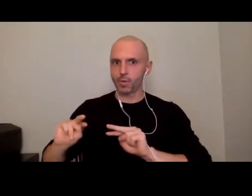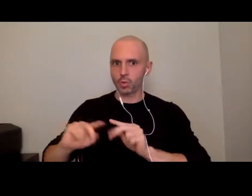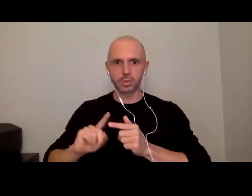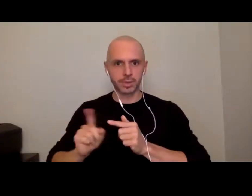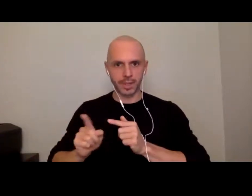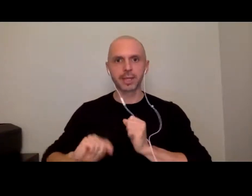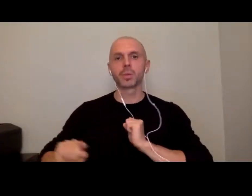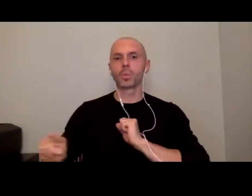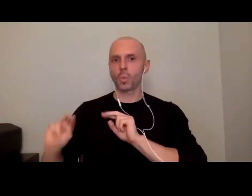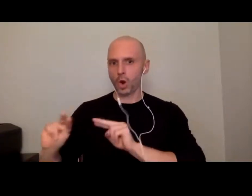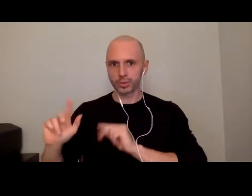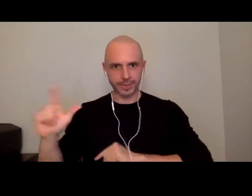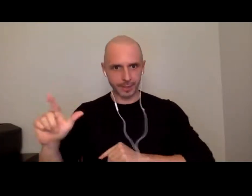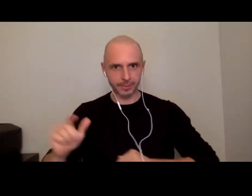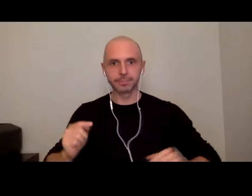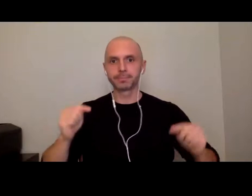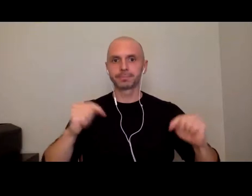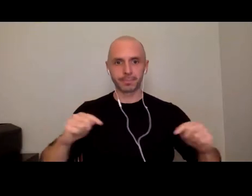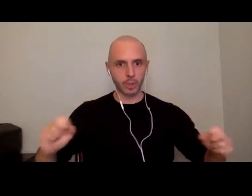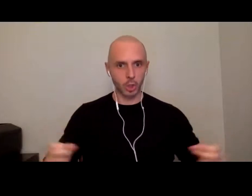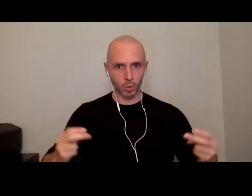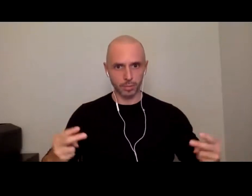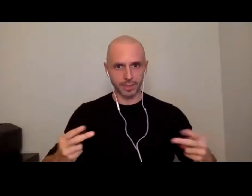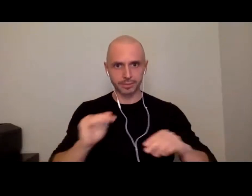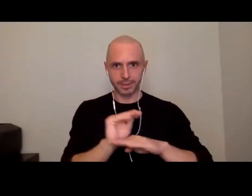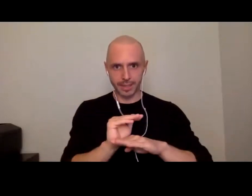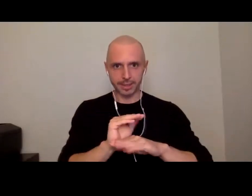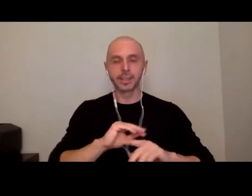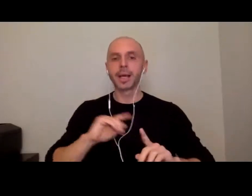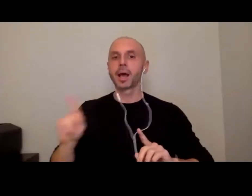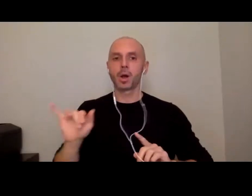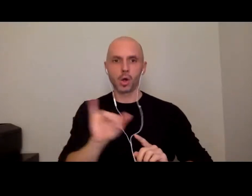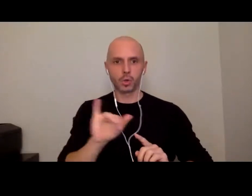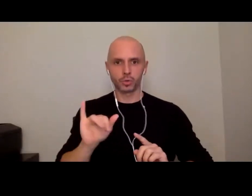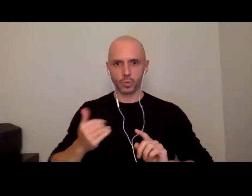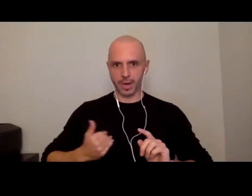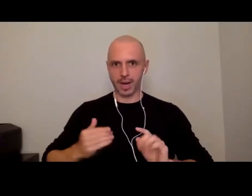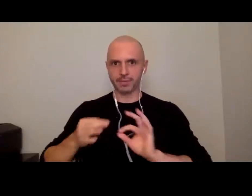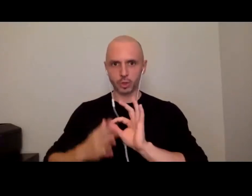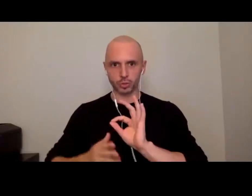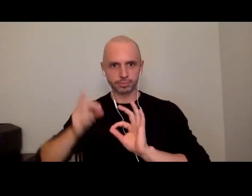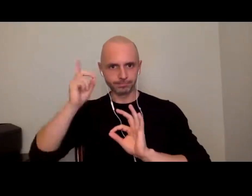you David . After the lecture tonight we will commence a q a if you have questions throughout